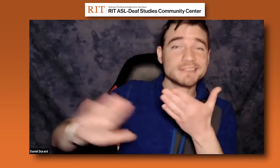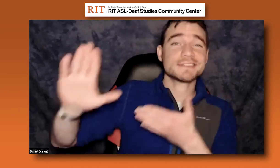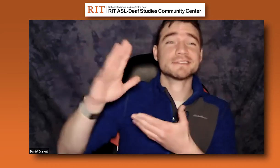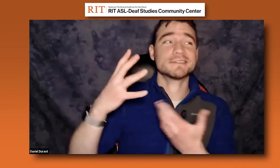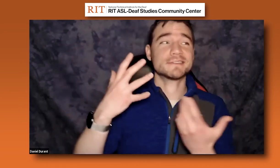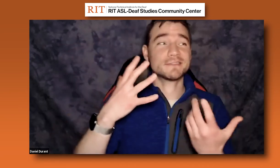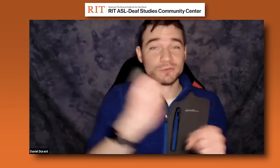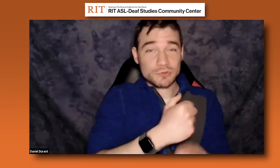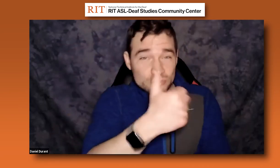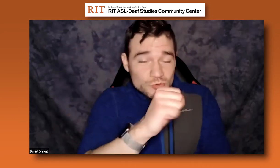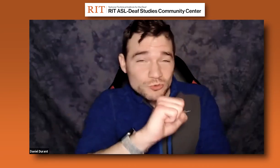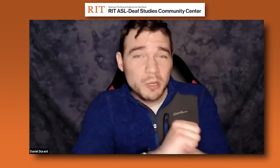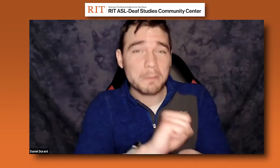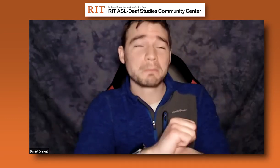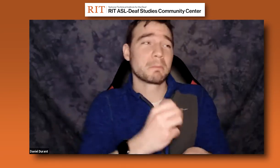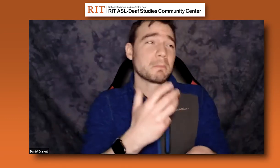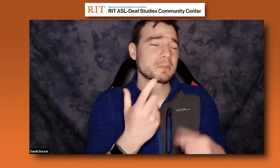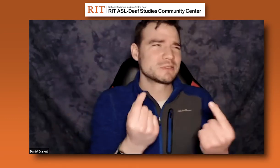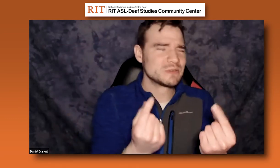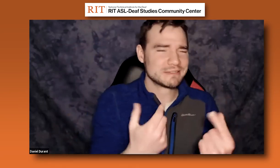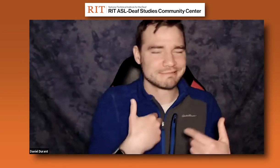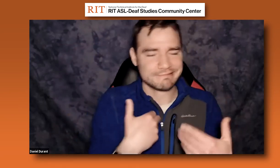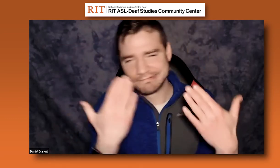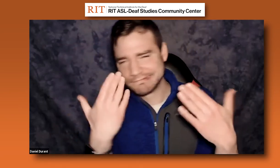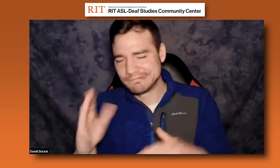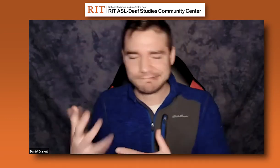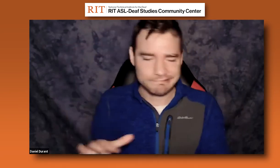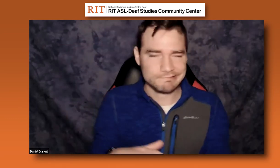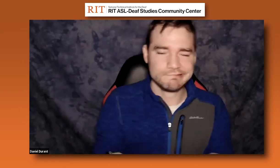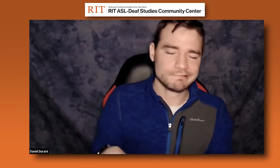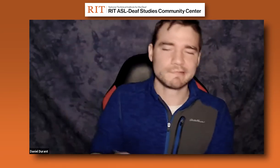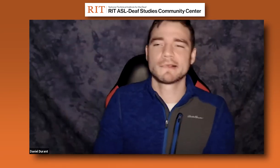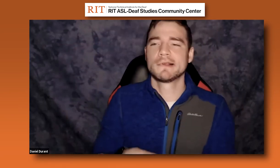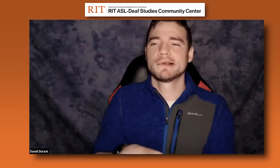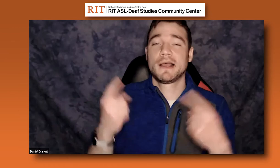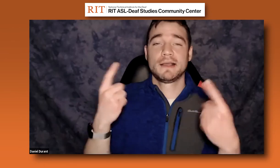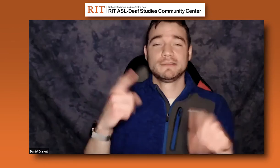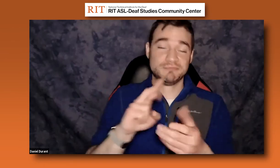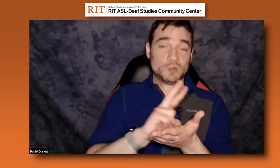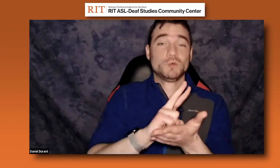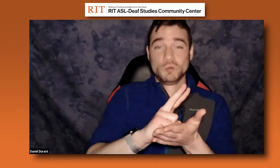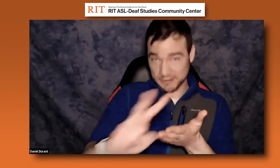Should I go back to another college? Should I go home? I just was unsure of what I wanted to do.